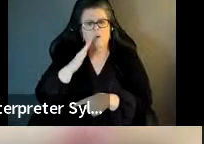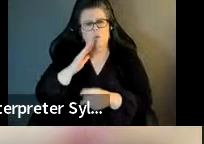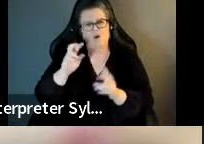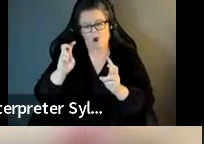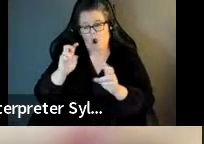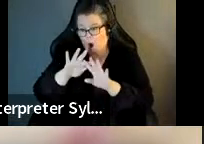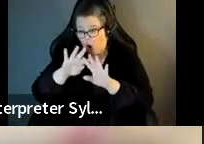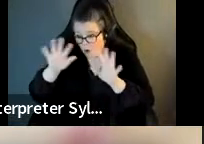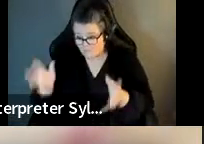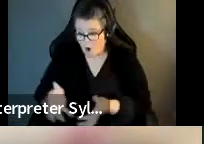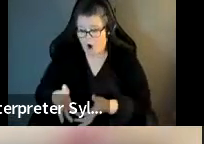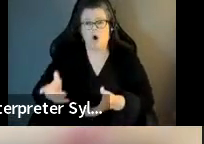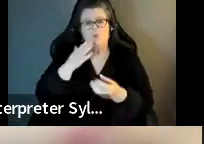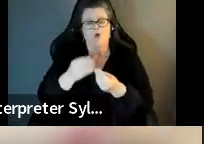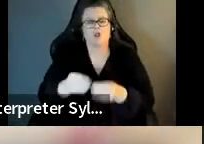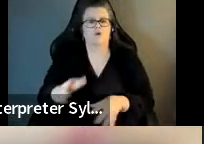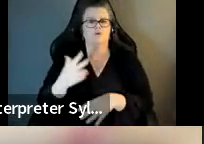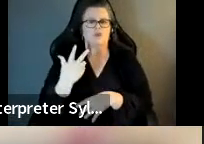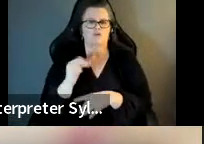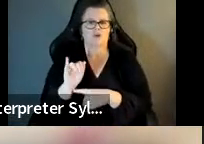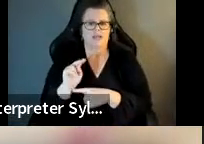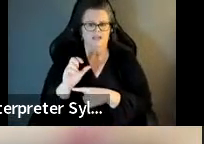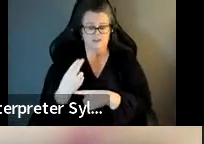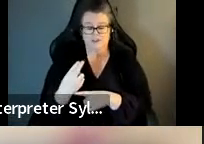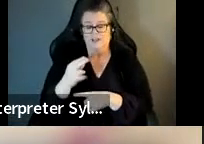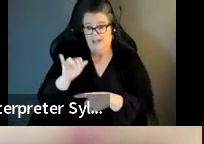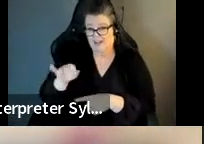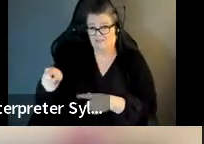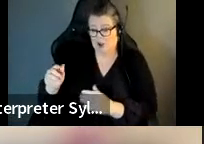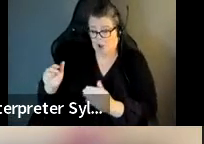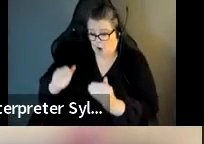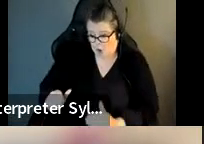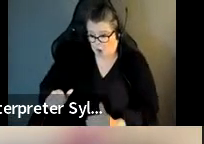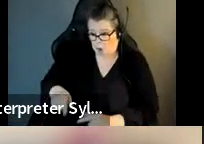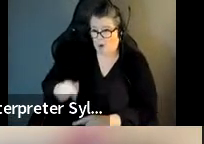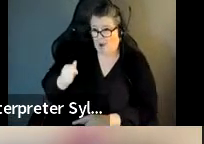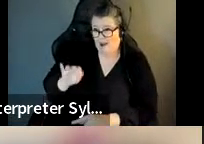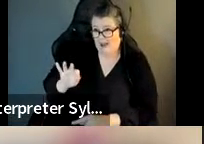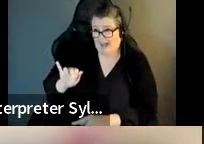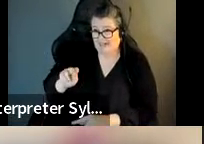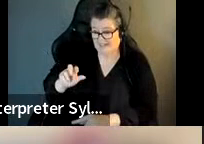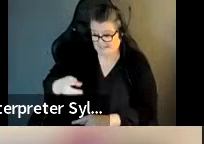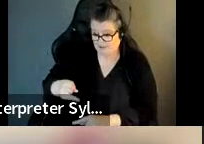In other words, on a chair with a low entry height of 19 inches that extends to 39 inches